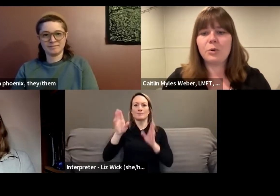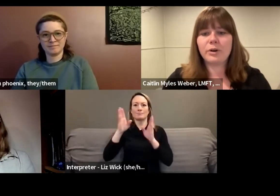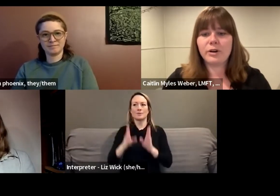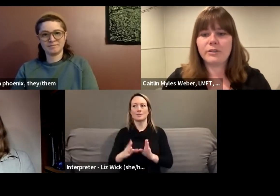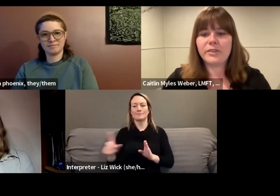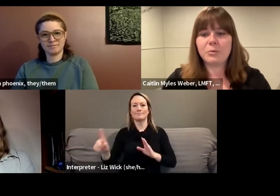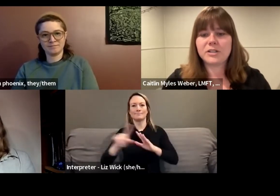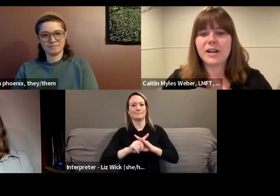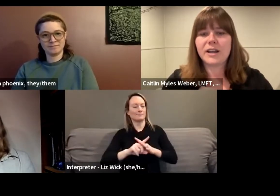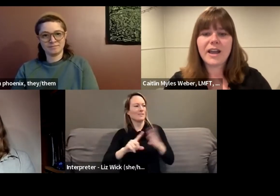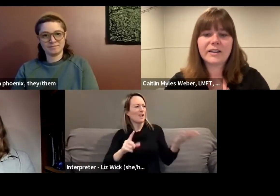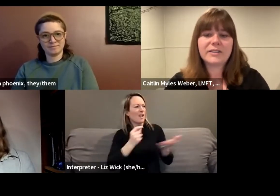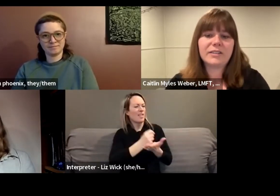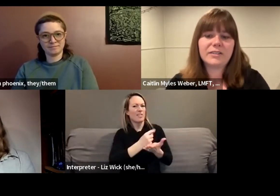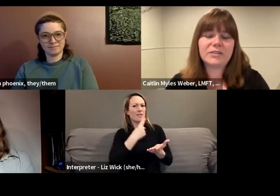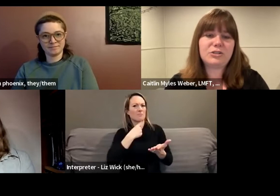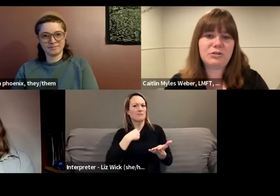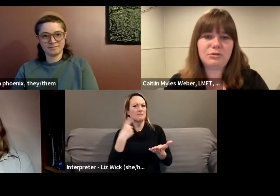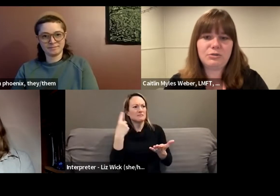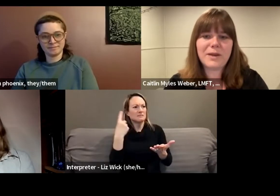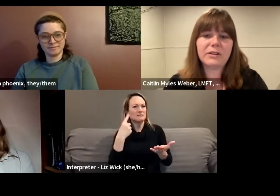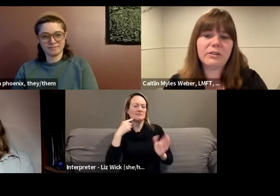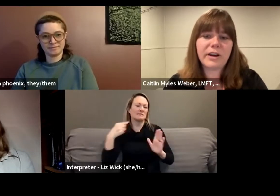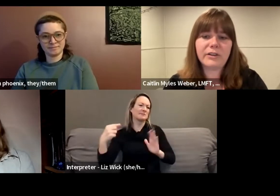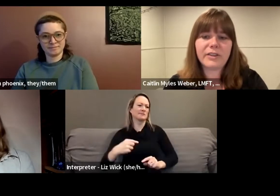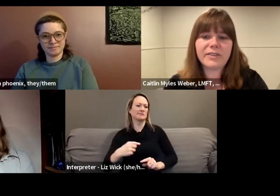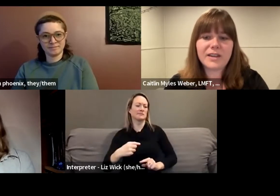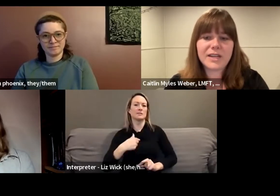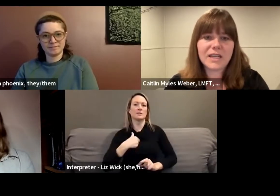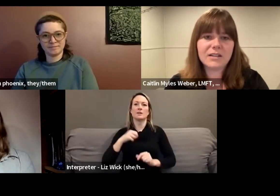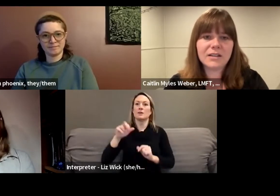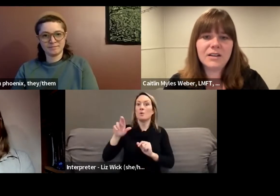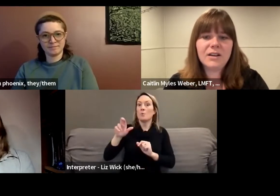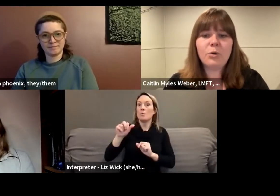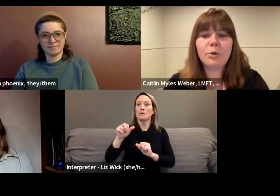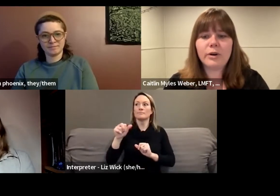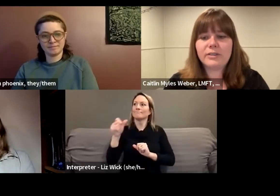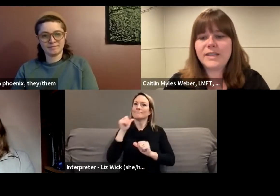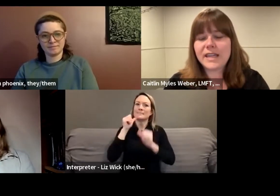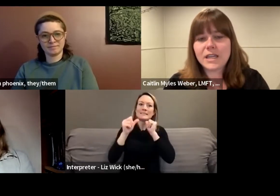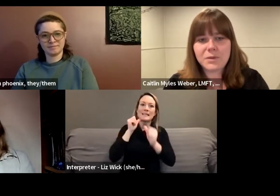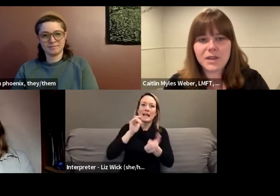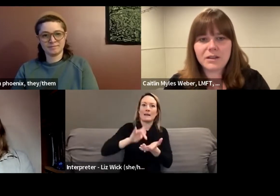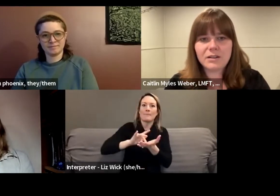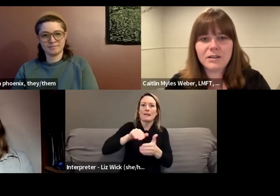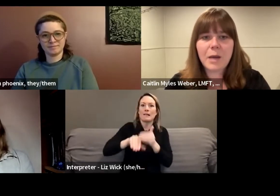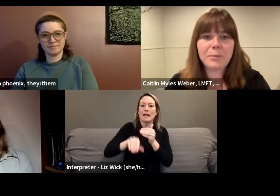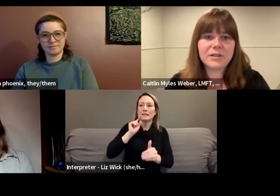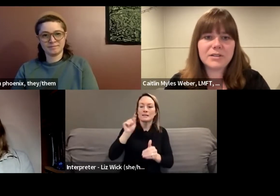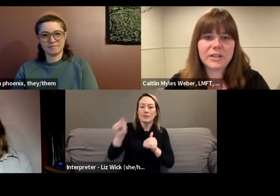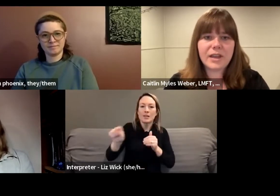or they were denied access to medical care that they need or gatekeeping happened to them